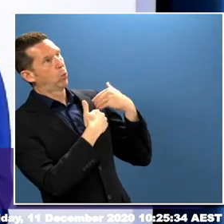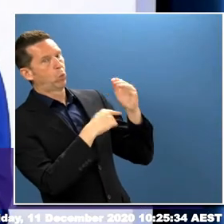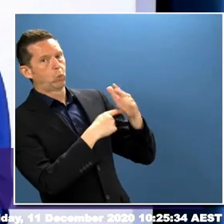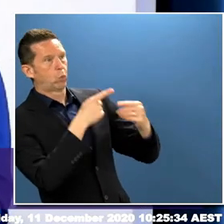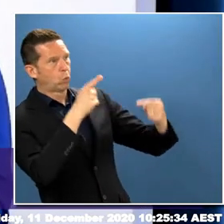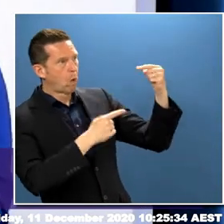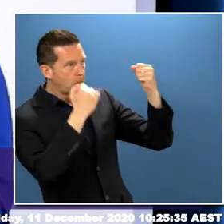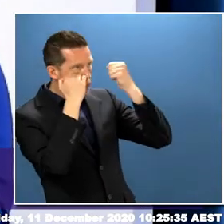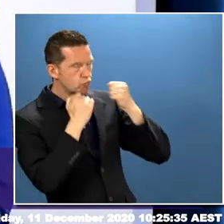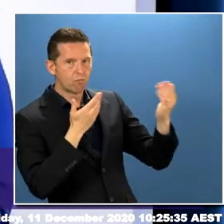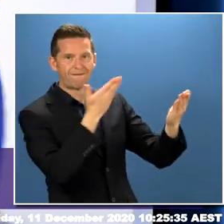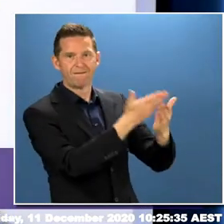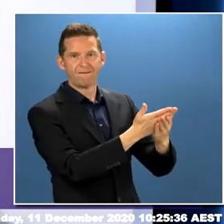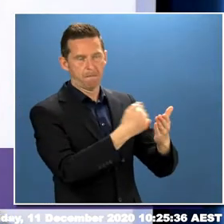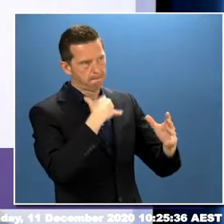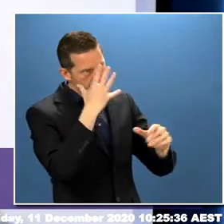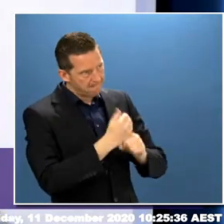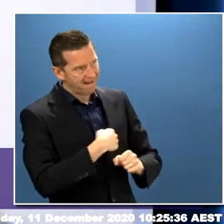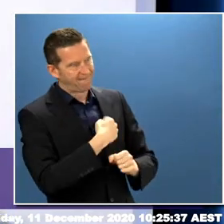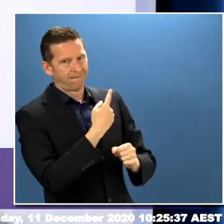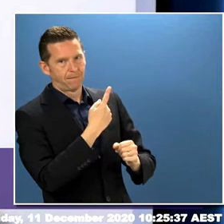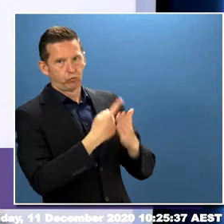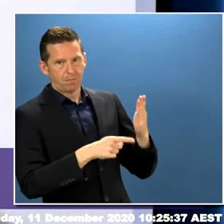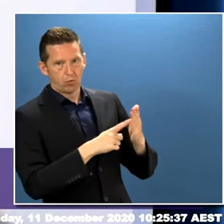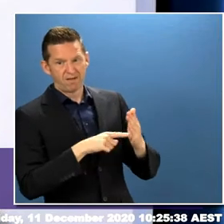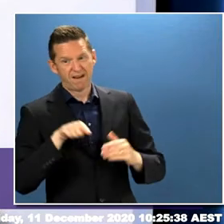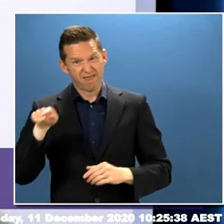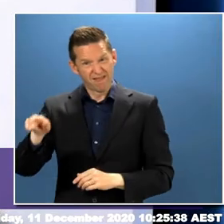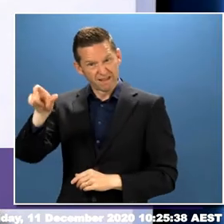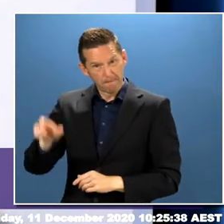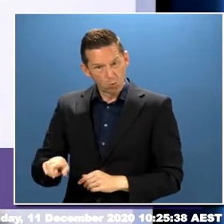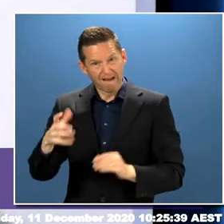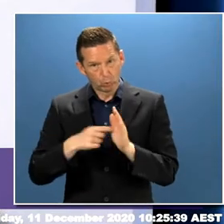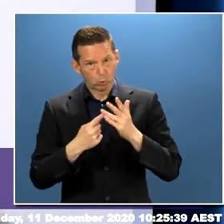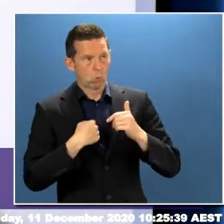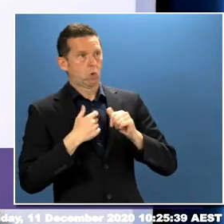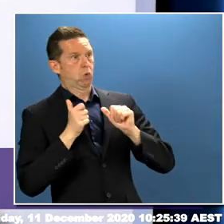experienced discrimination, to have to then go to the Human Rights Commission by making a complaint.